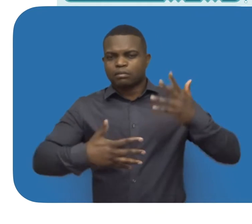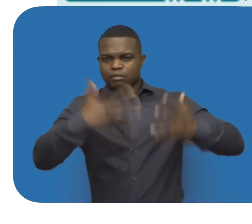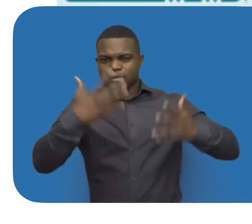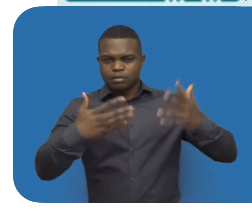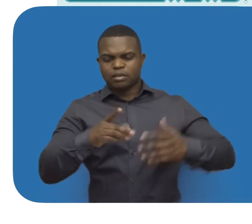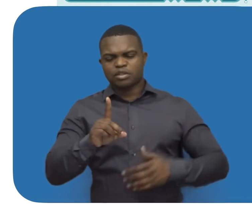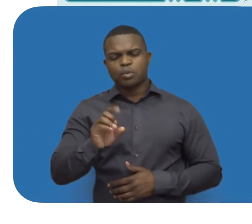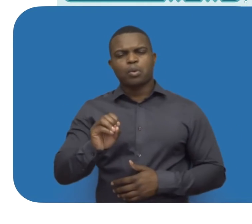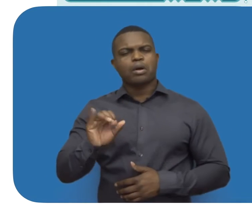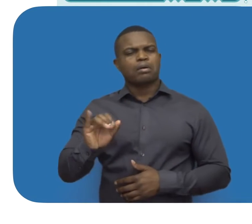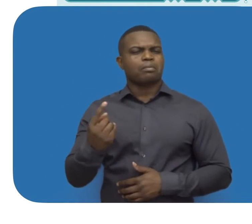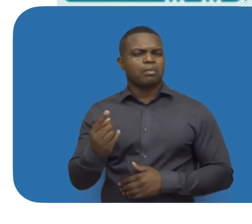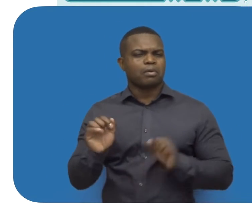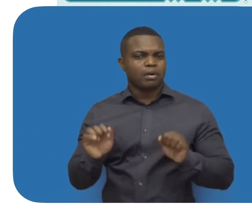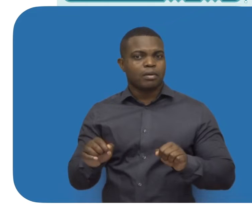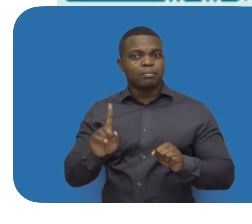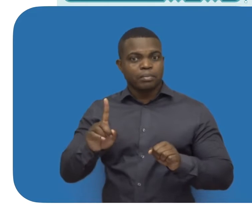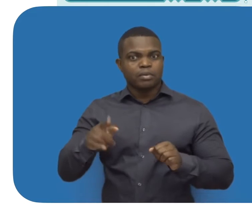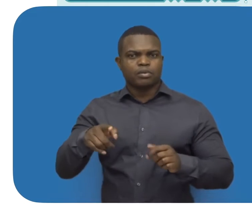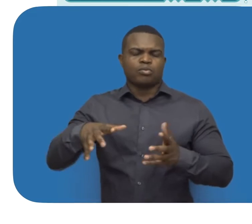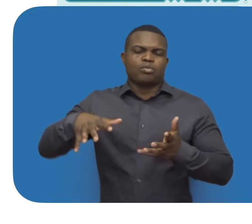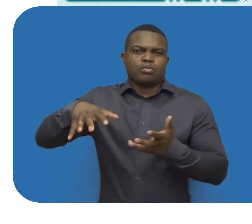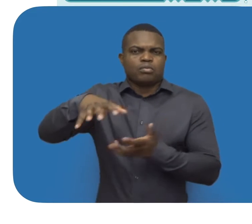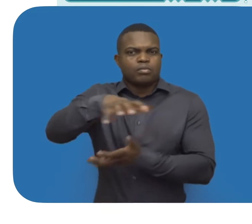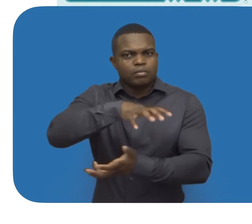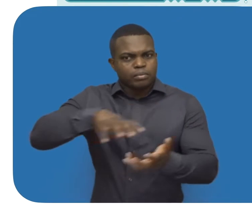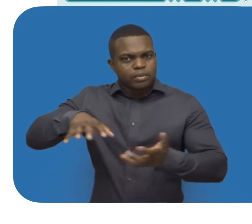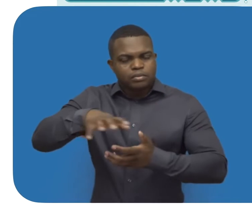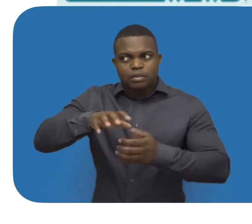but for a complex dataset like the Public DGS Corpus